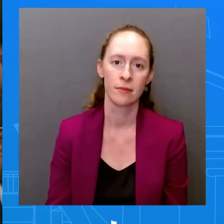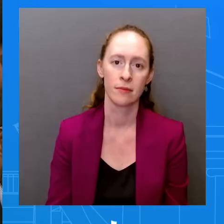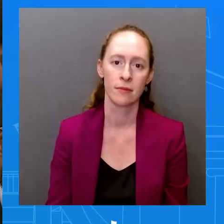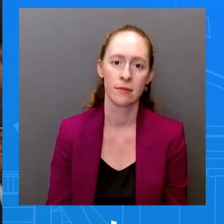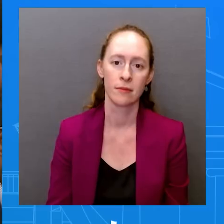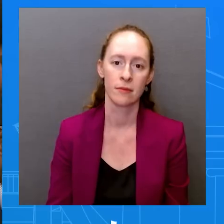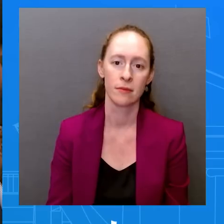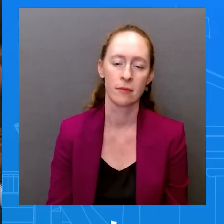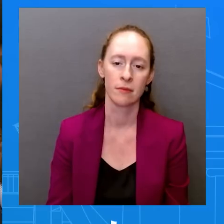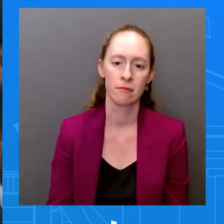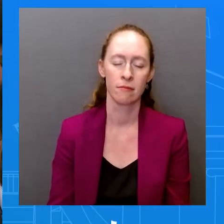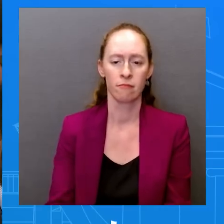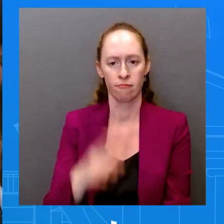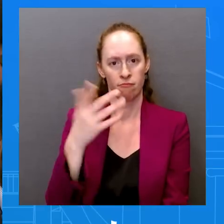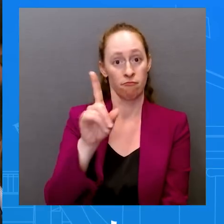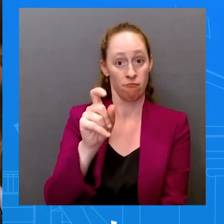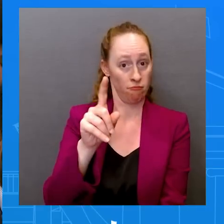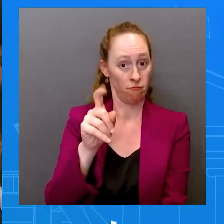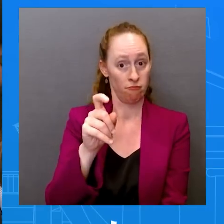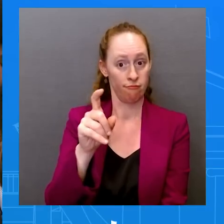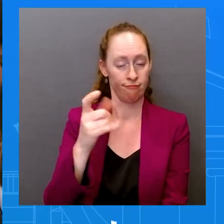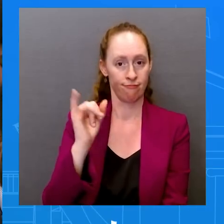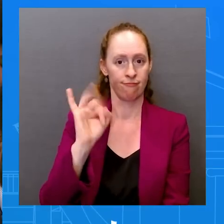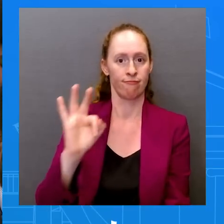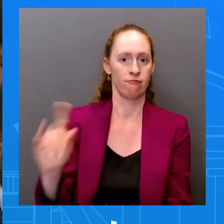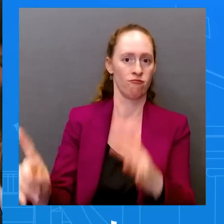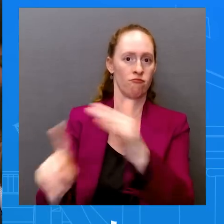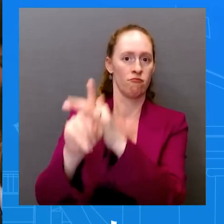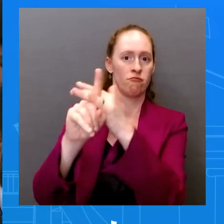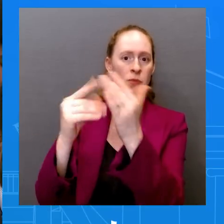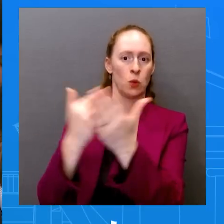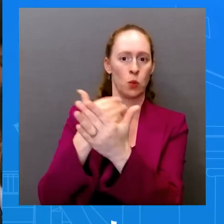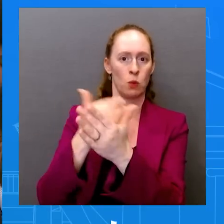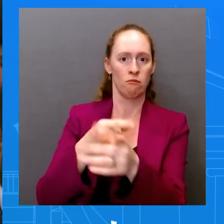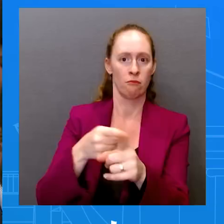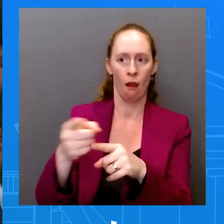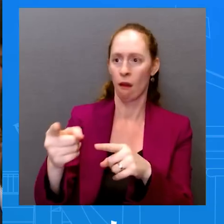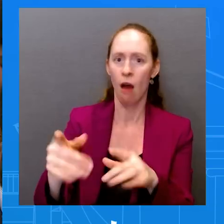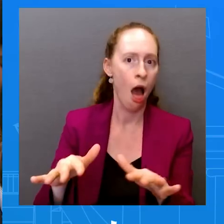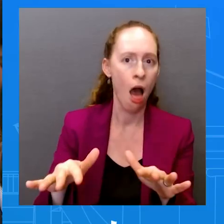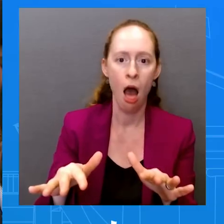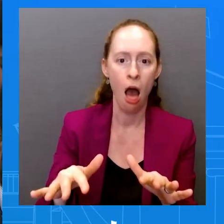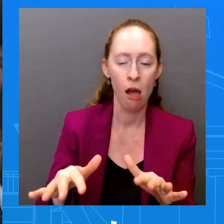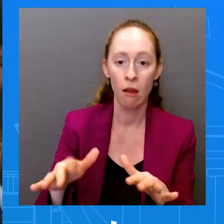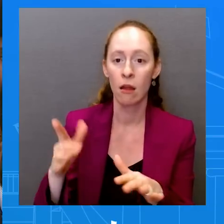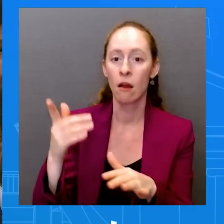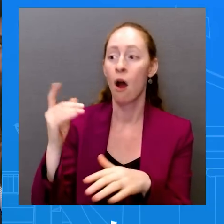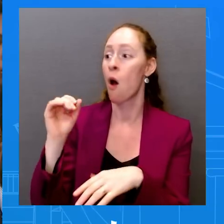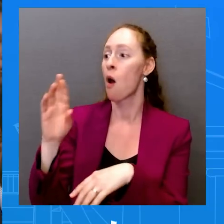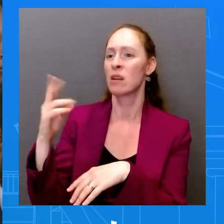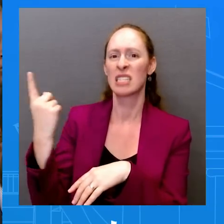I'm wondering if there's any updates on whether or not the White House or the administration plans to buy more tests.